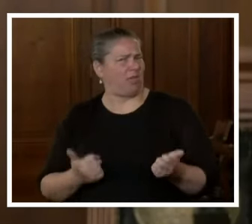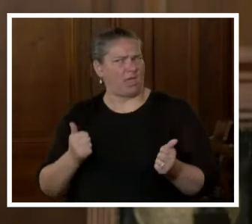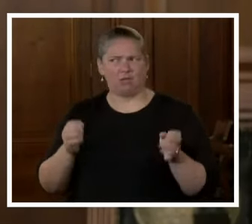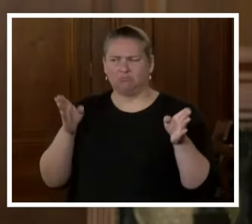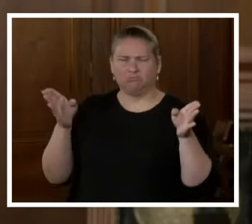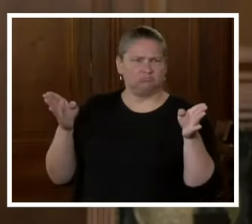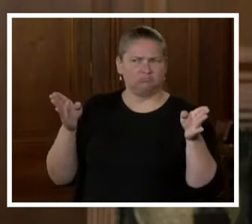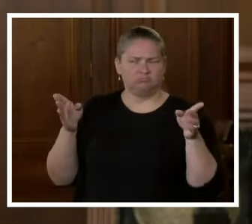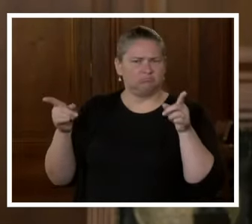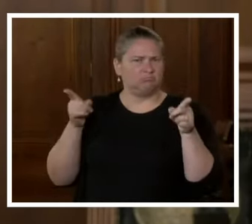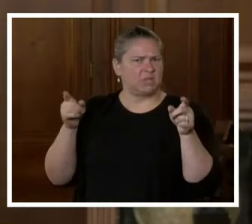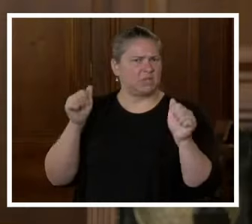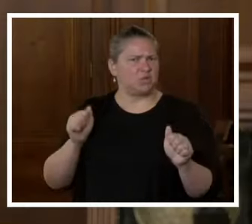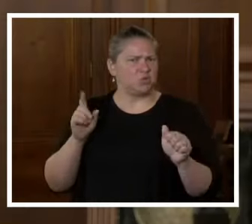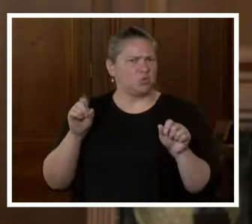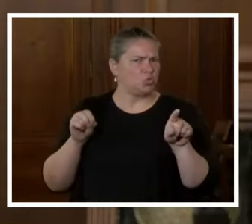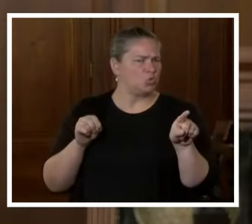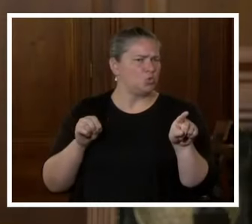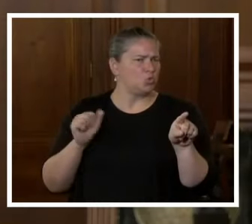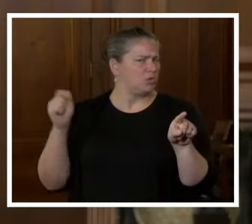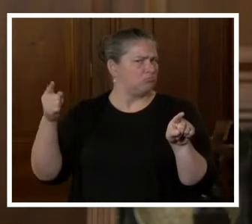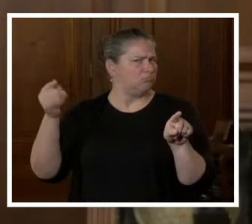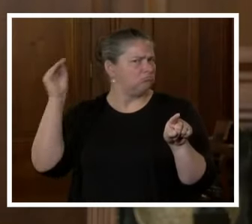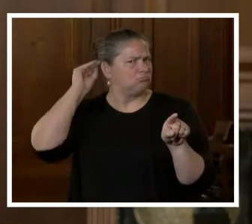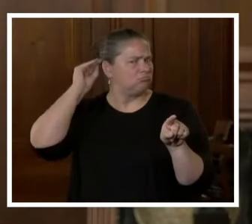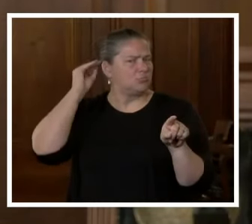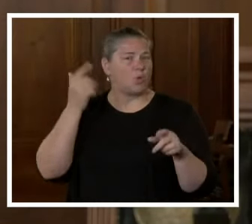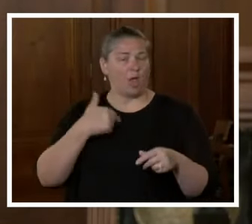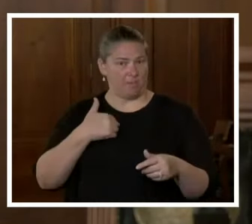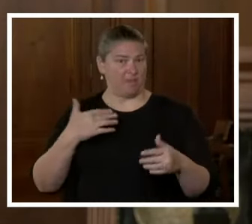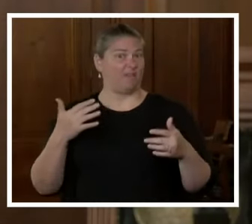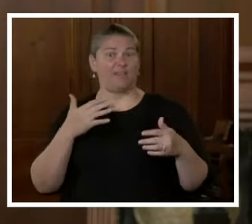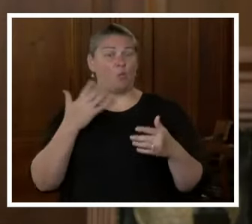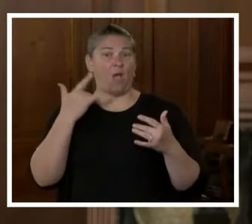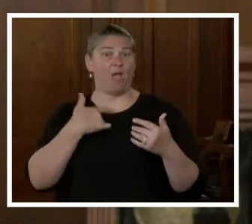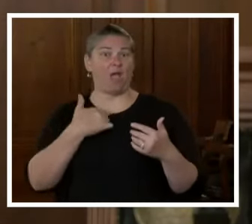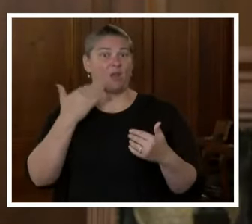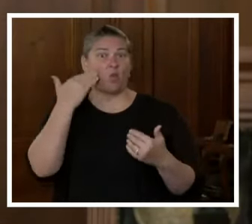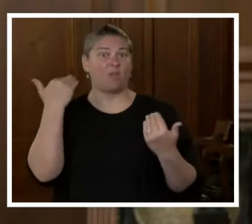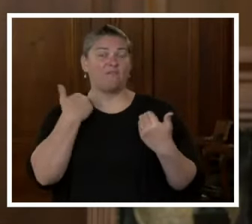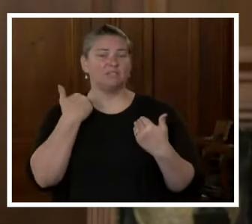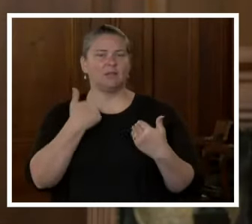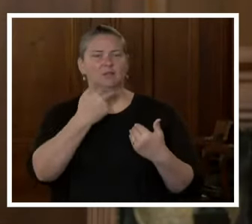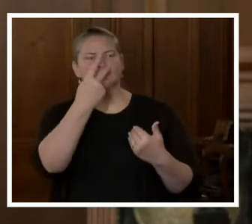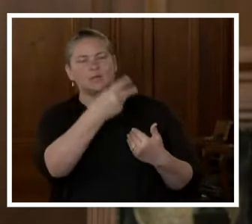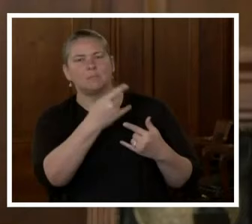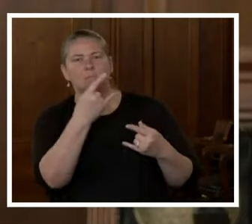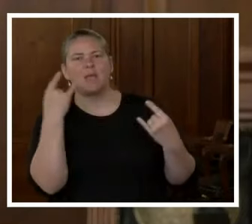[NOT AUDIBLE] SO TODAY WHEN I WALKED OUT TO